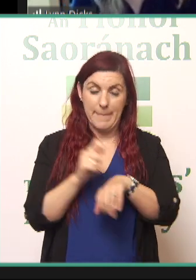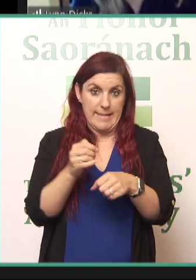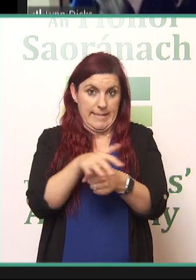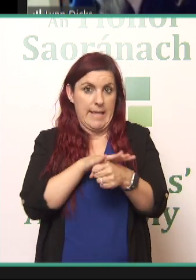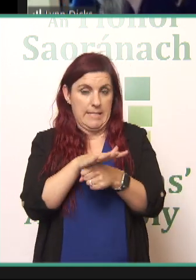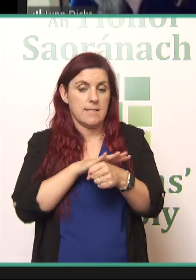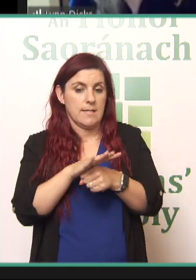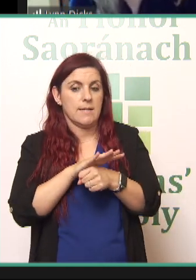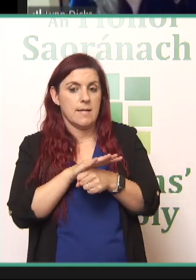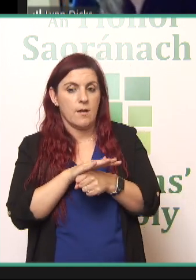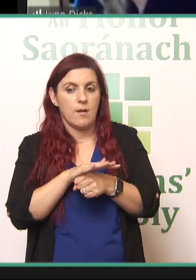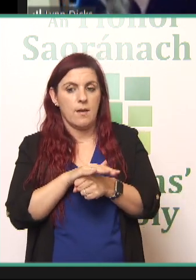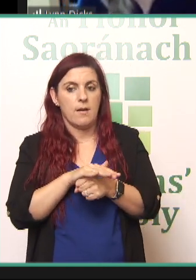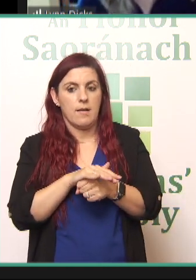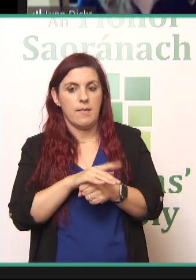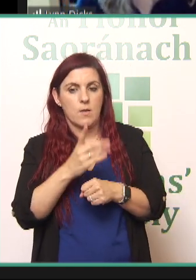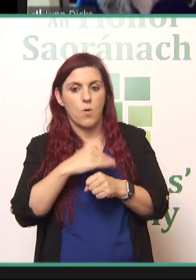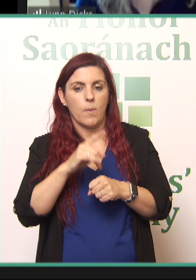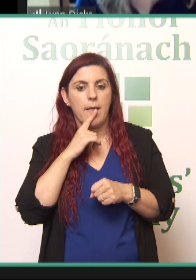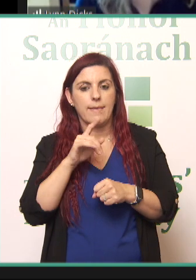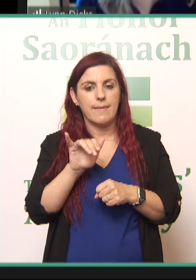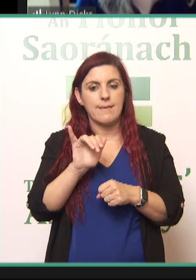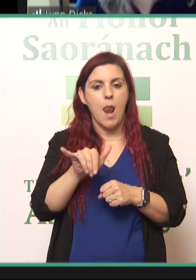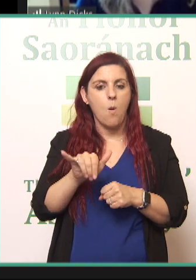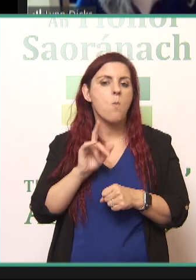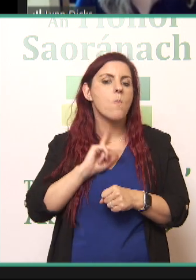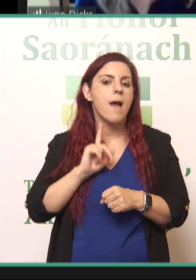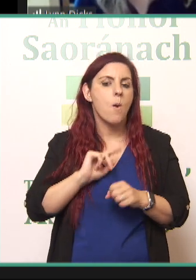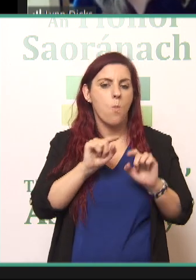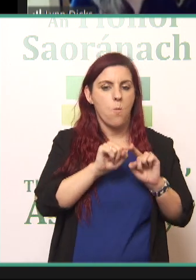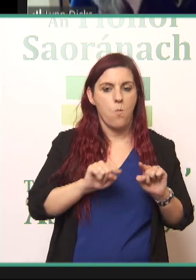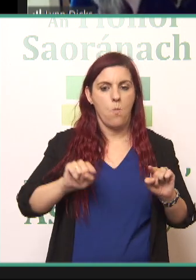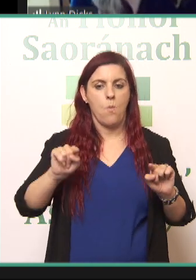most at risk that's where you get the yellow line increased conservation efforts so you can if you